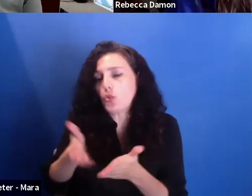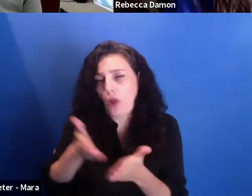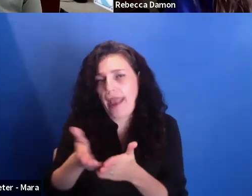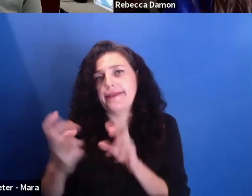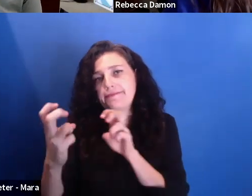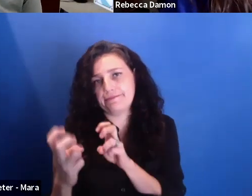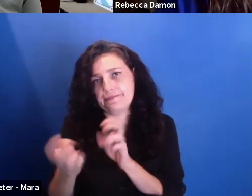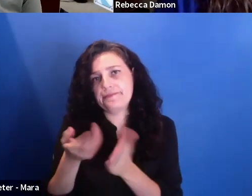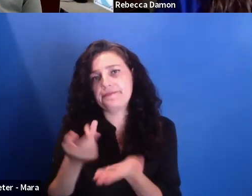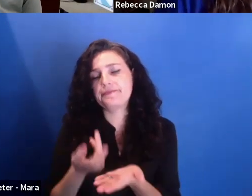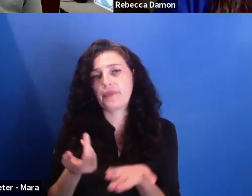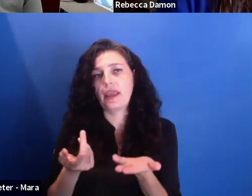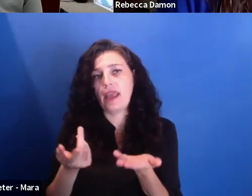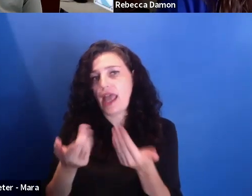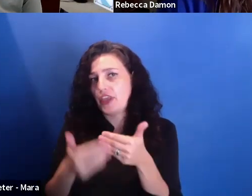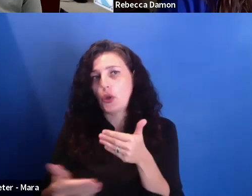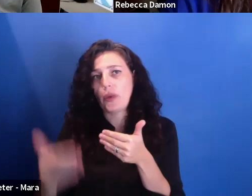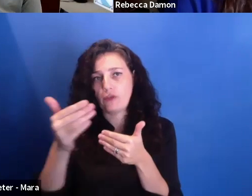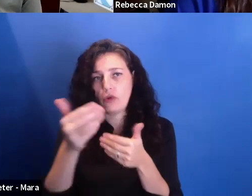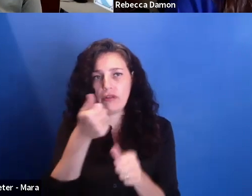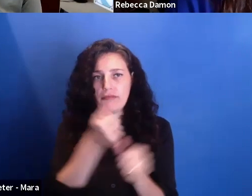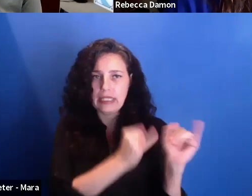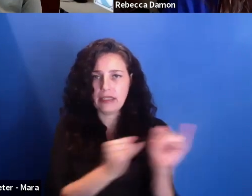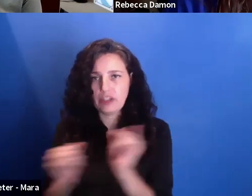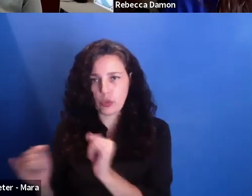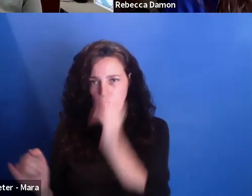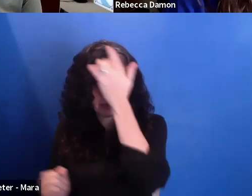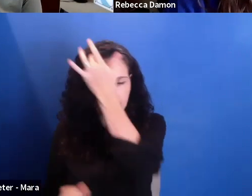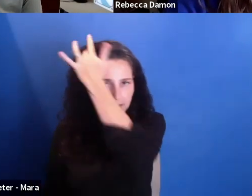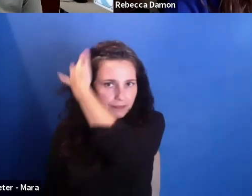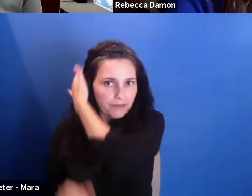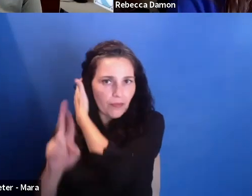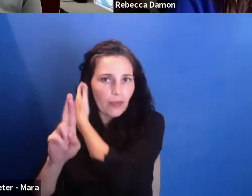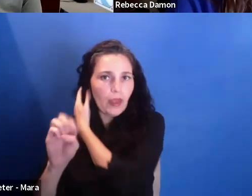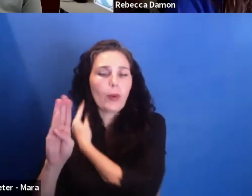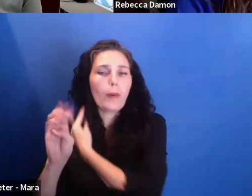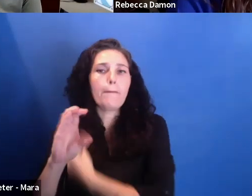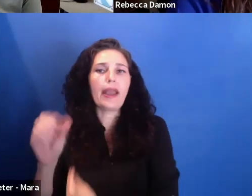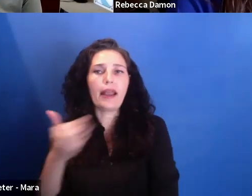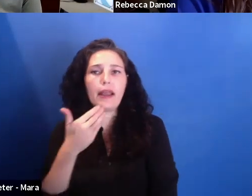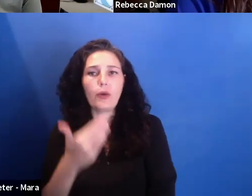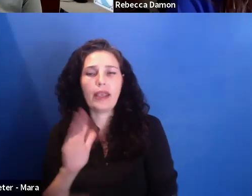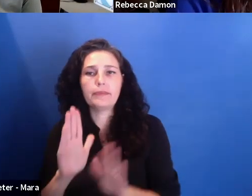over that on a going forward basis. Great, we, while today is obviously about the AMPTP